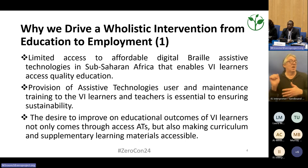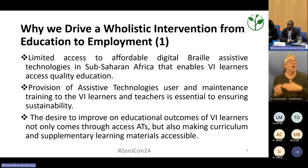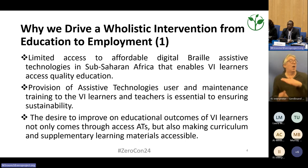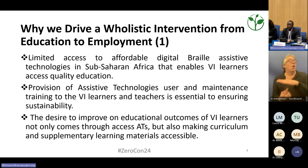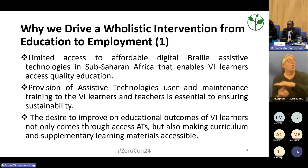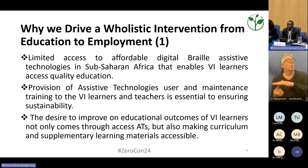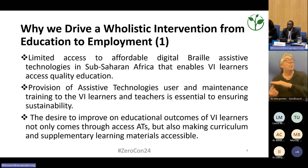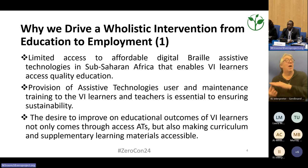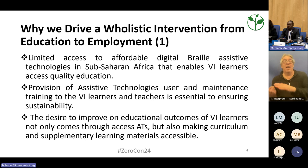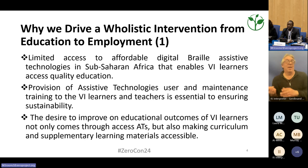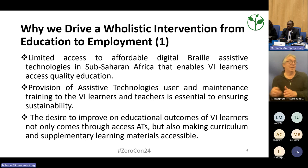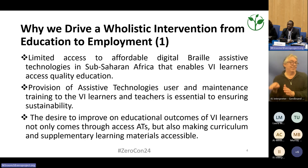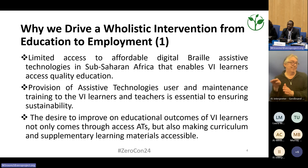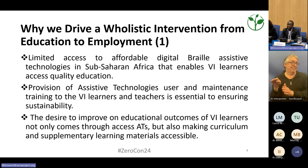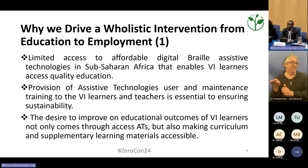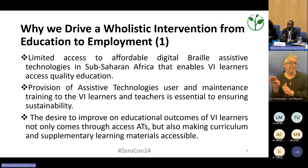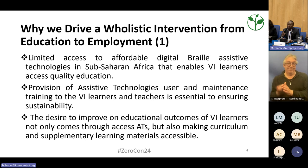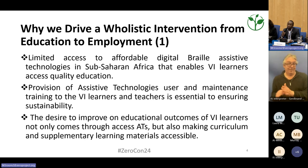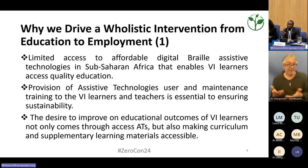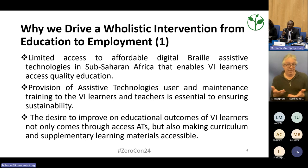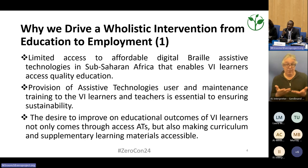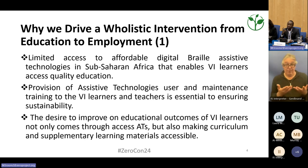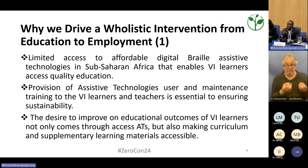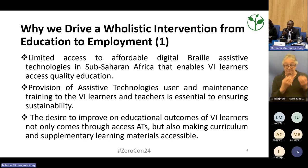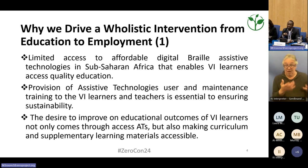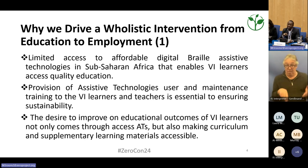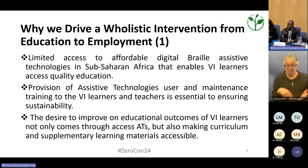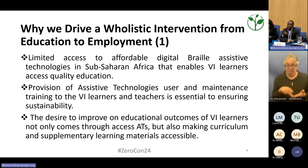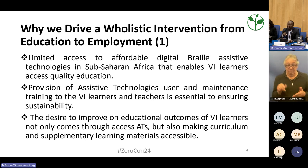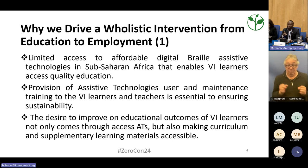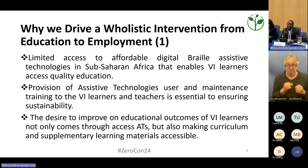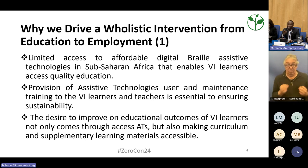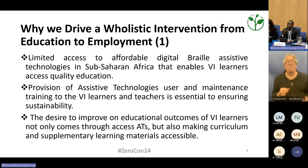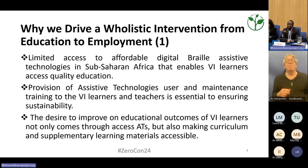our unique model works in the sense, that we provide all of the services that come with the